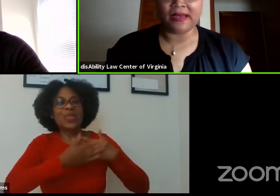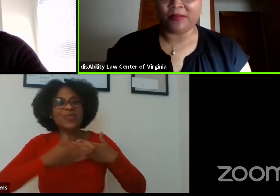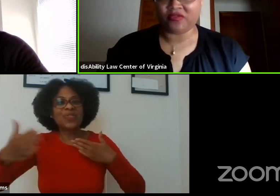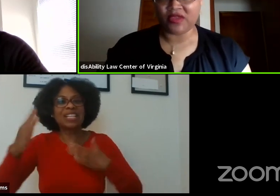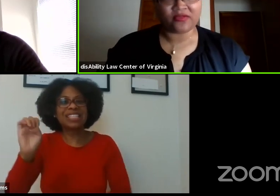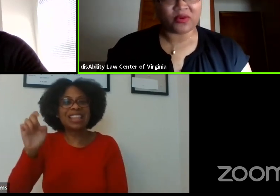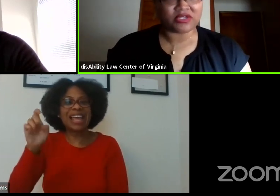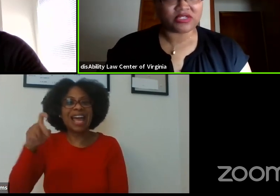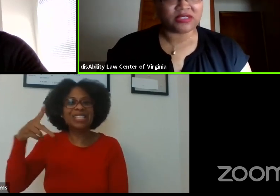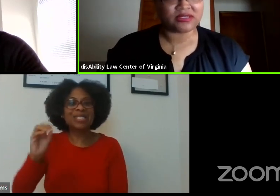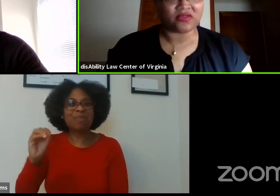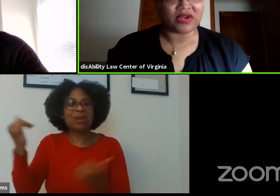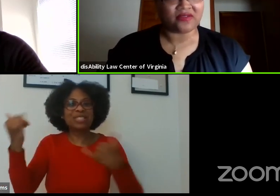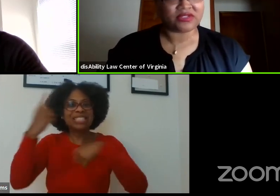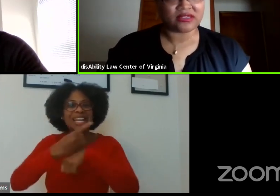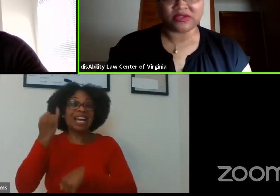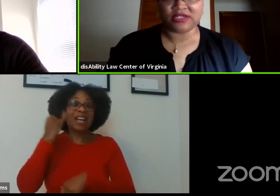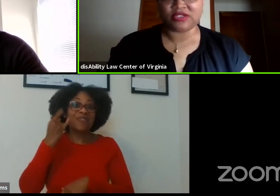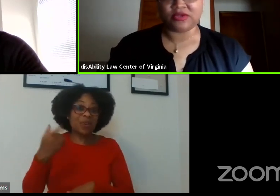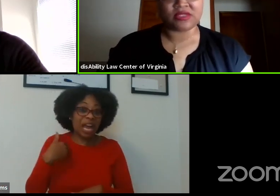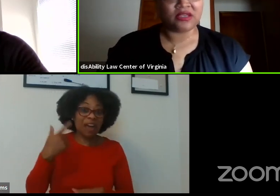If you have questions, if you are having technical issues,